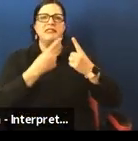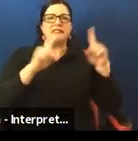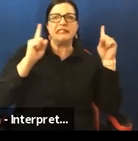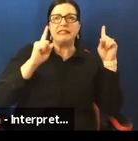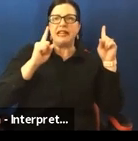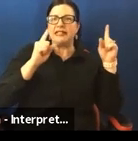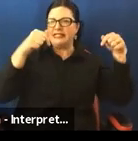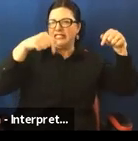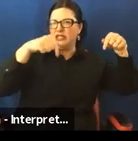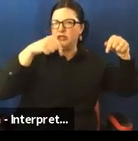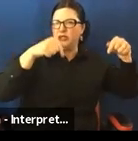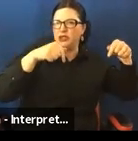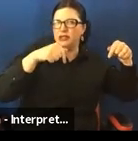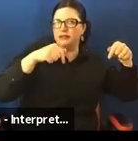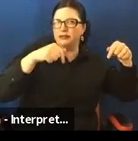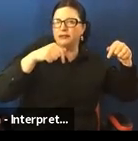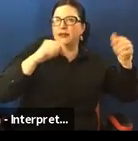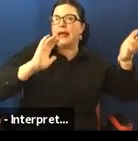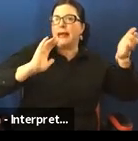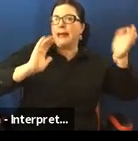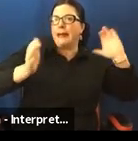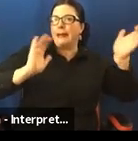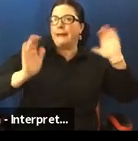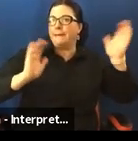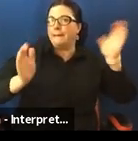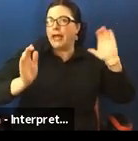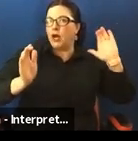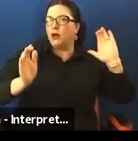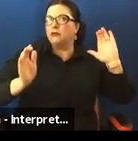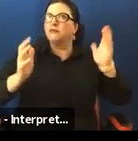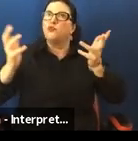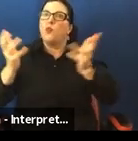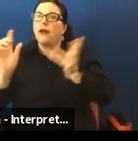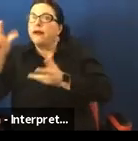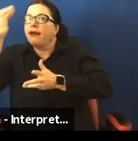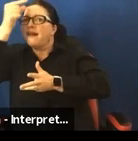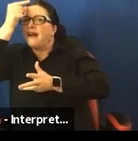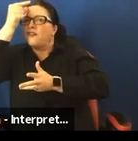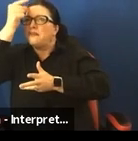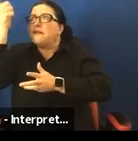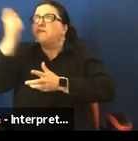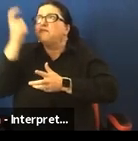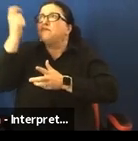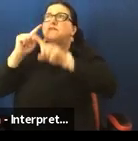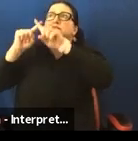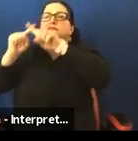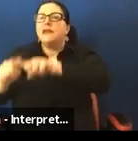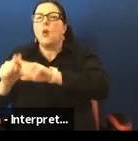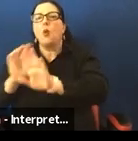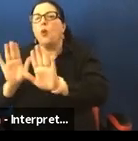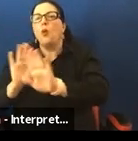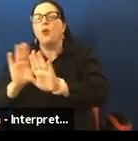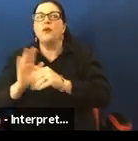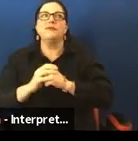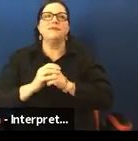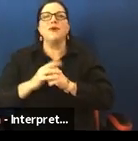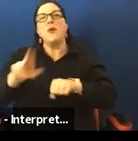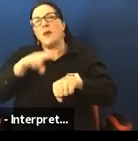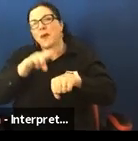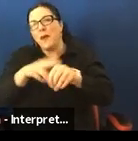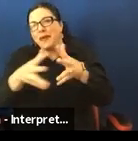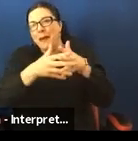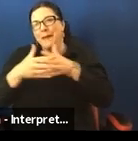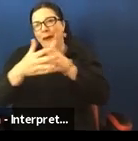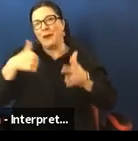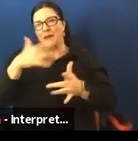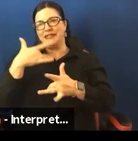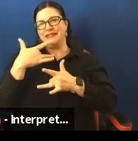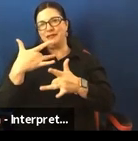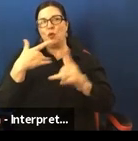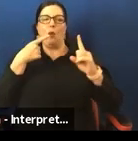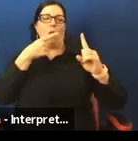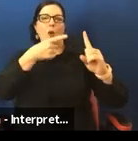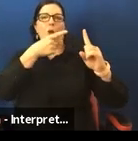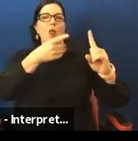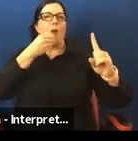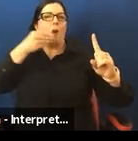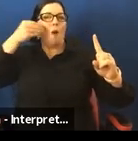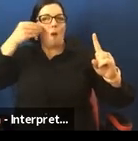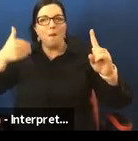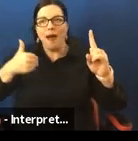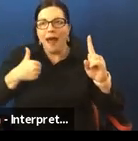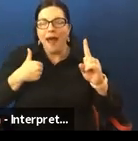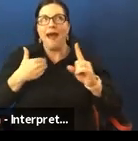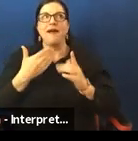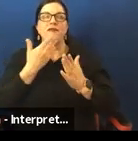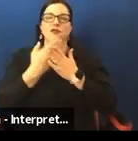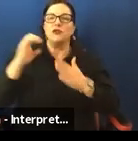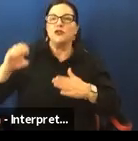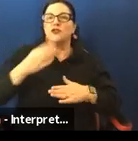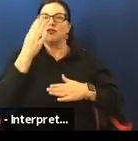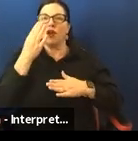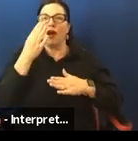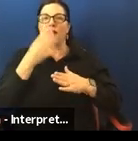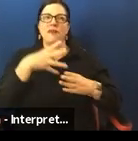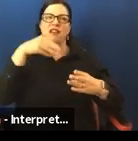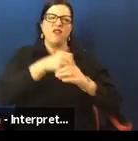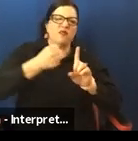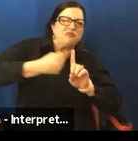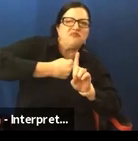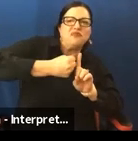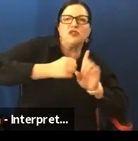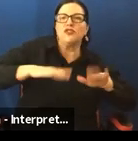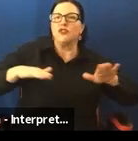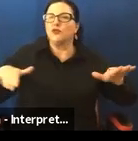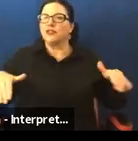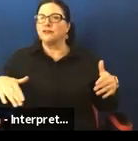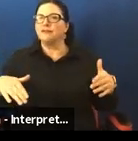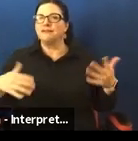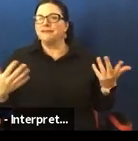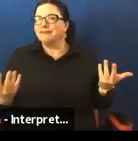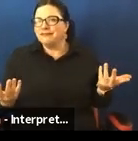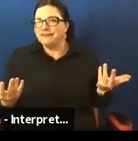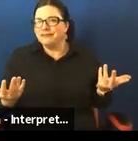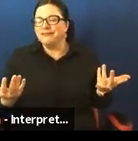Jason Williams: By not being on government benefits to meet your basic needs not being homeless, the American dream is to own your own home and getting a good education. So you get a good job and not abusing your children. These four statistics alone are telling us that